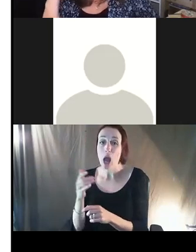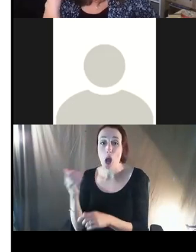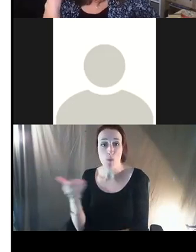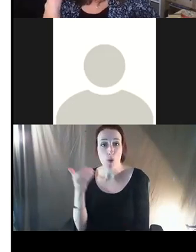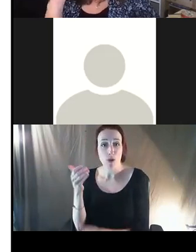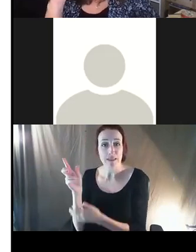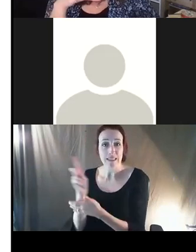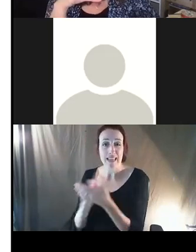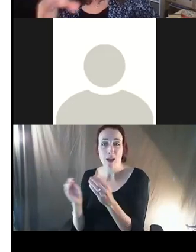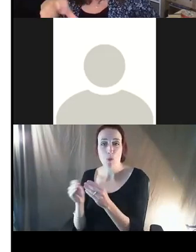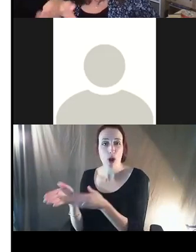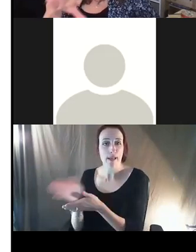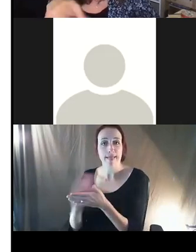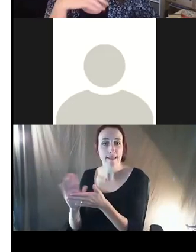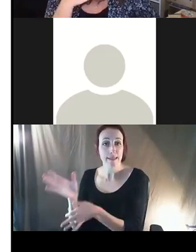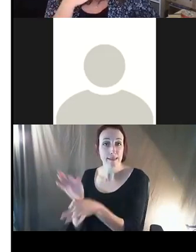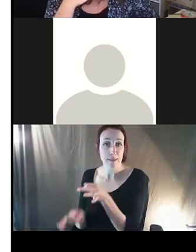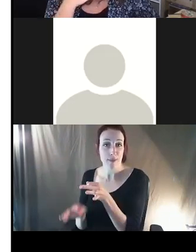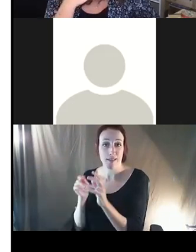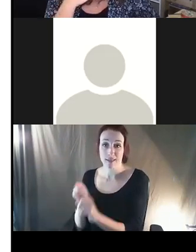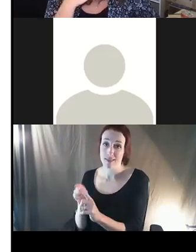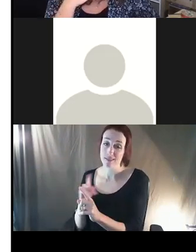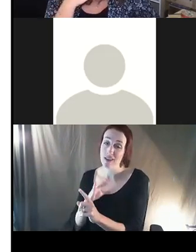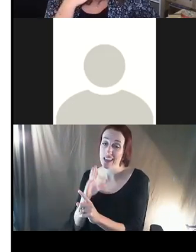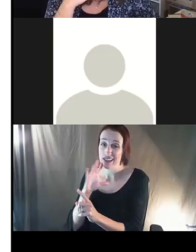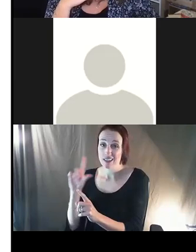I think it's a delightful tool and these things